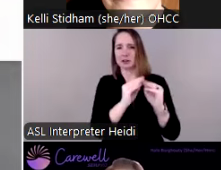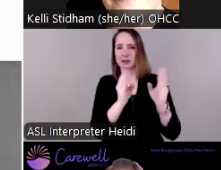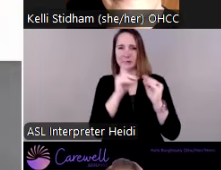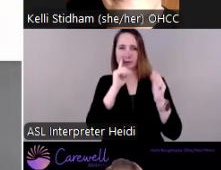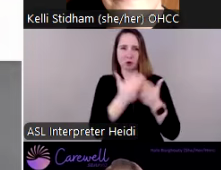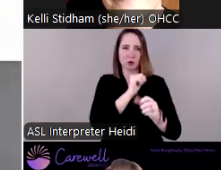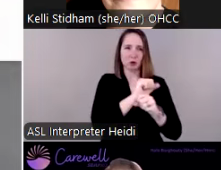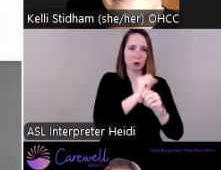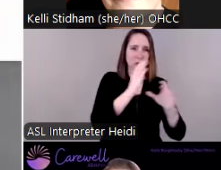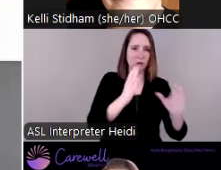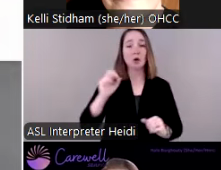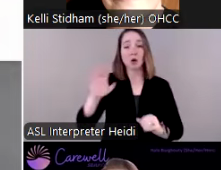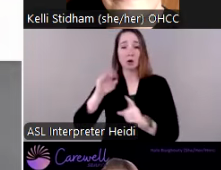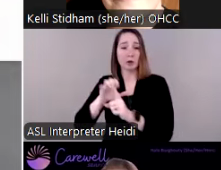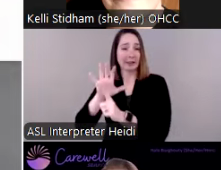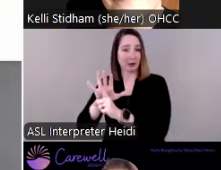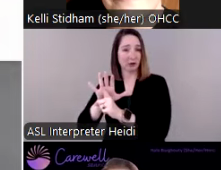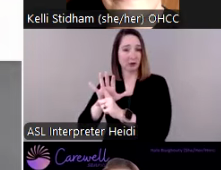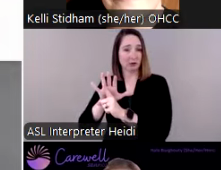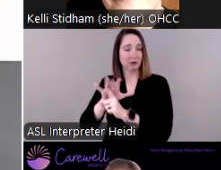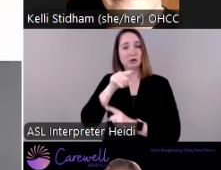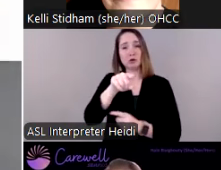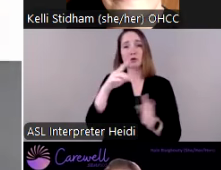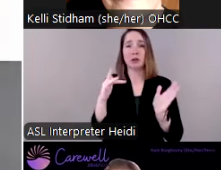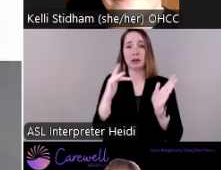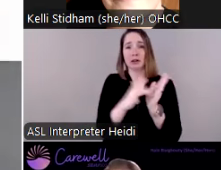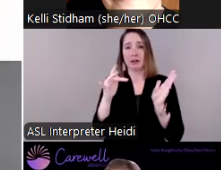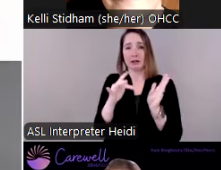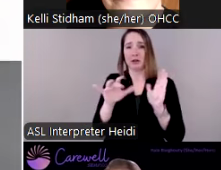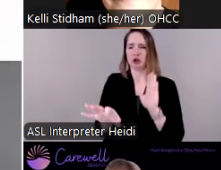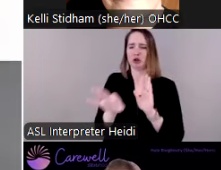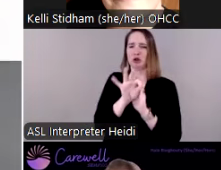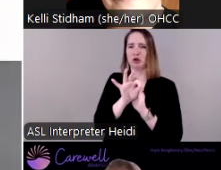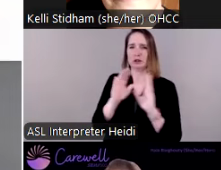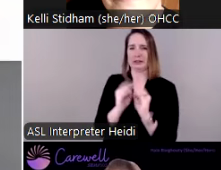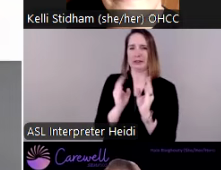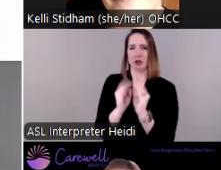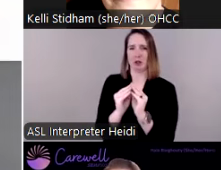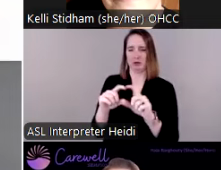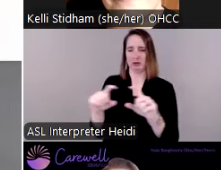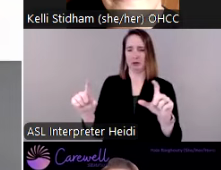orientation. So all you have to do is